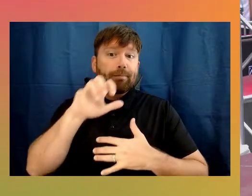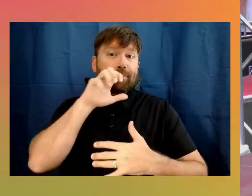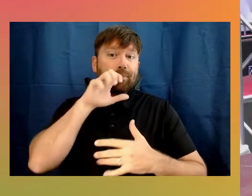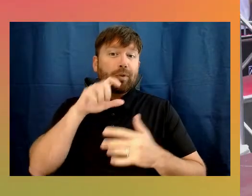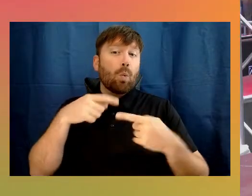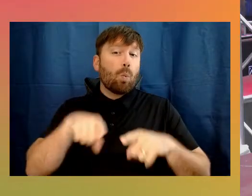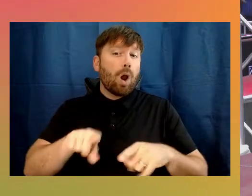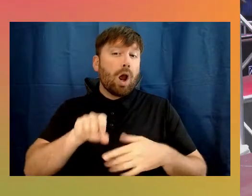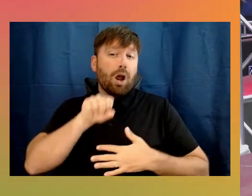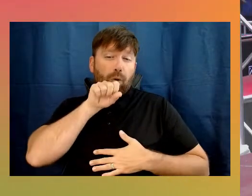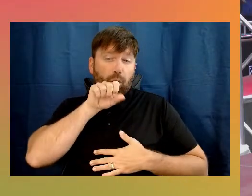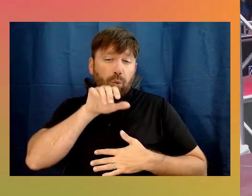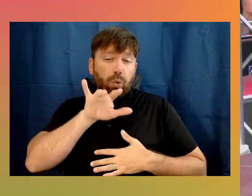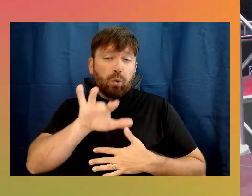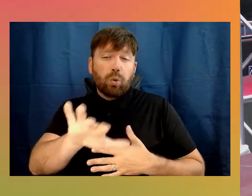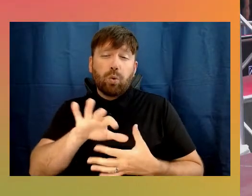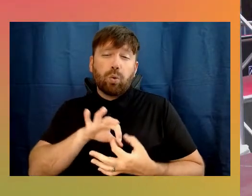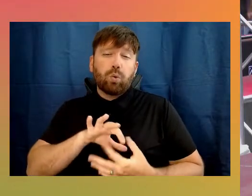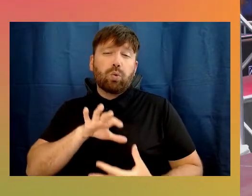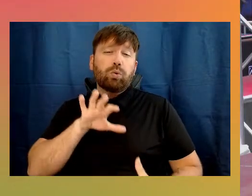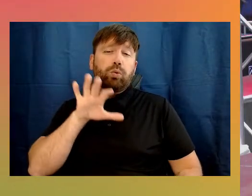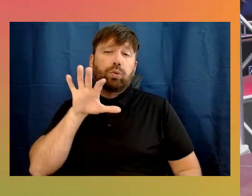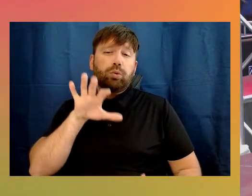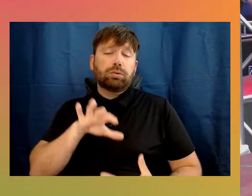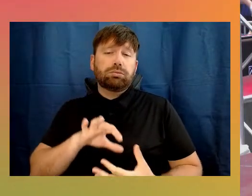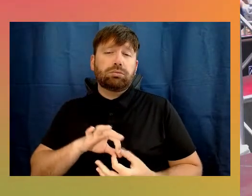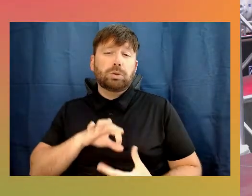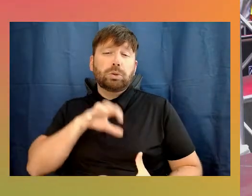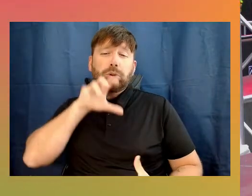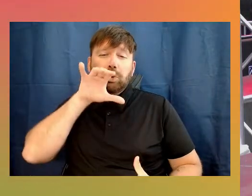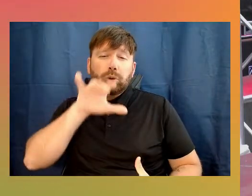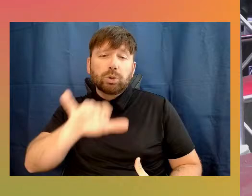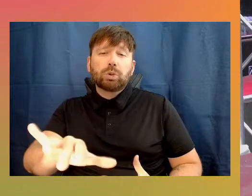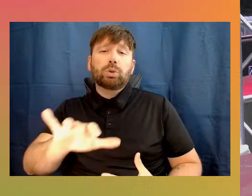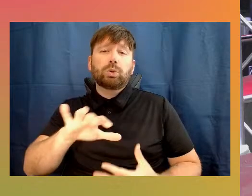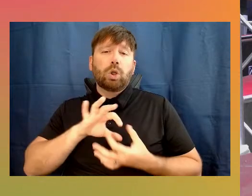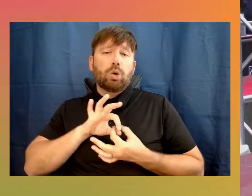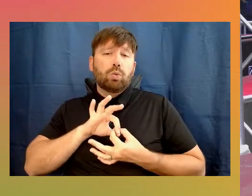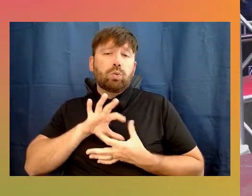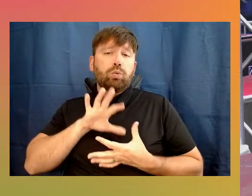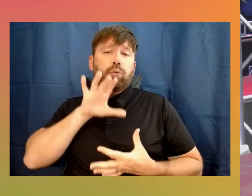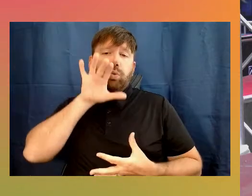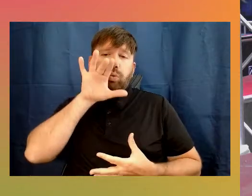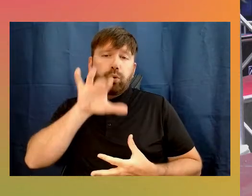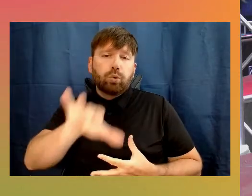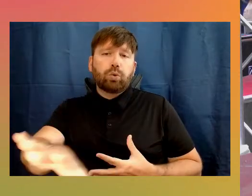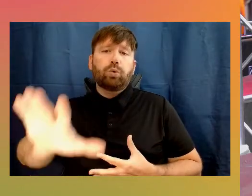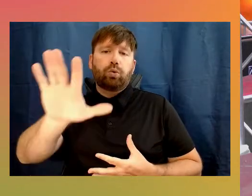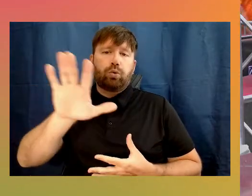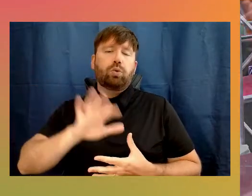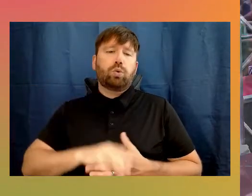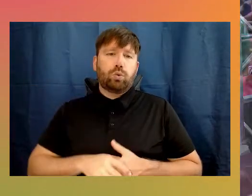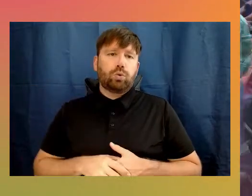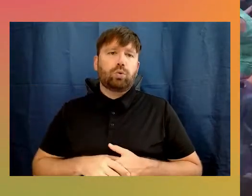THIS BUSY CITY. LET'S TAKE A COLLECTIVE BREATH